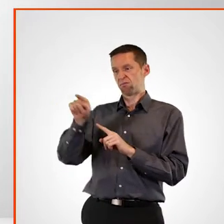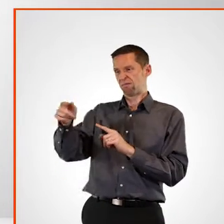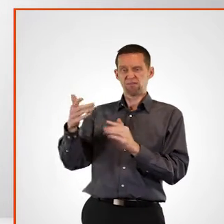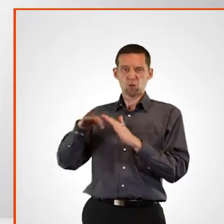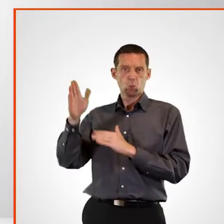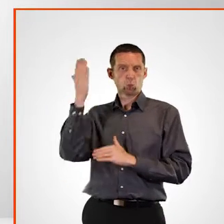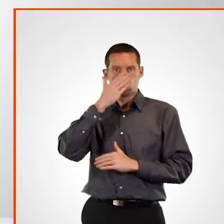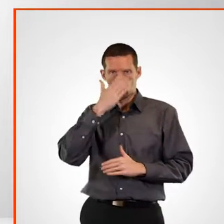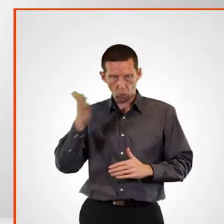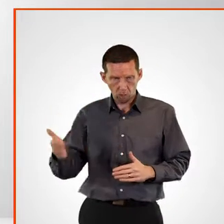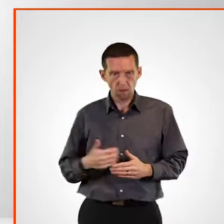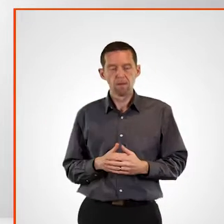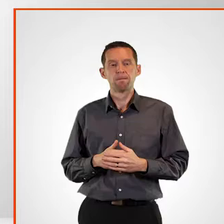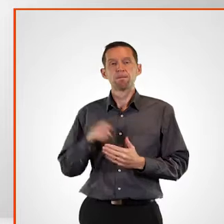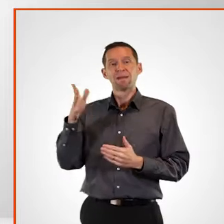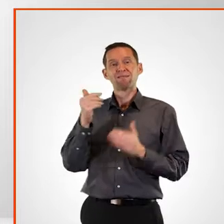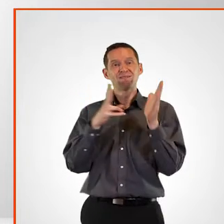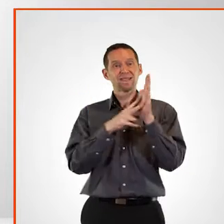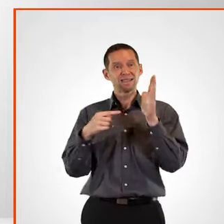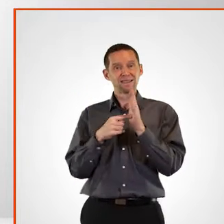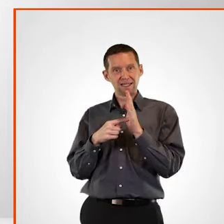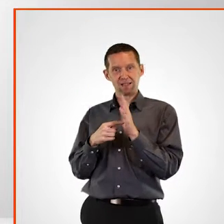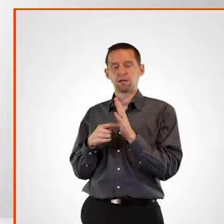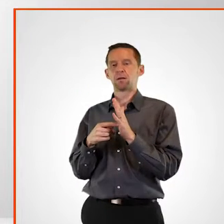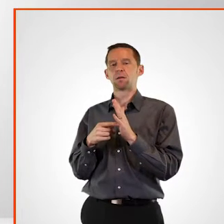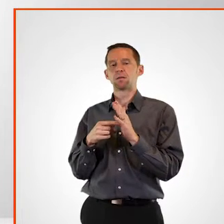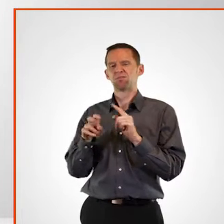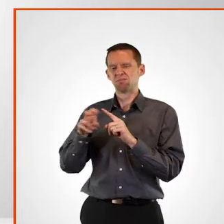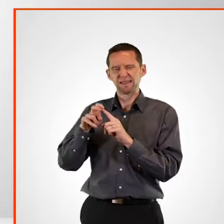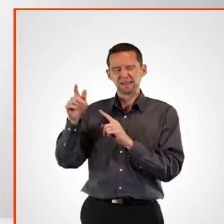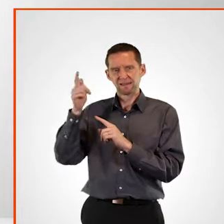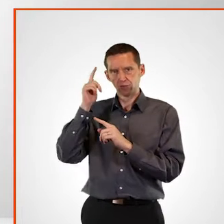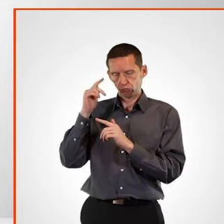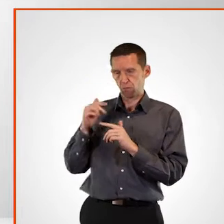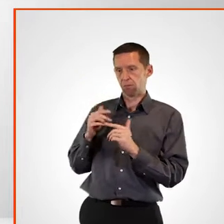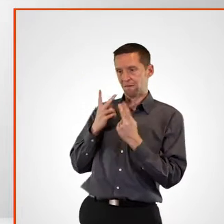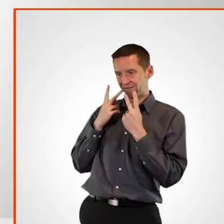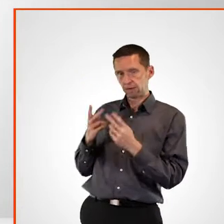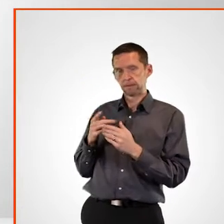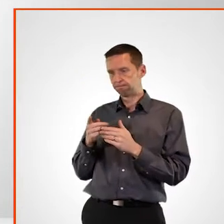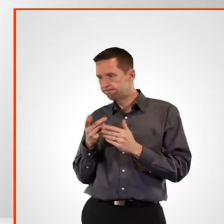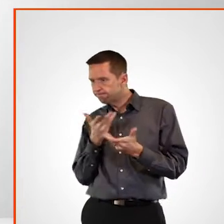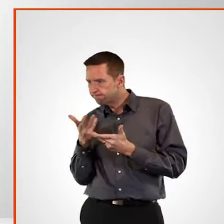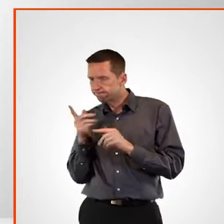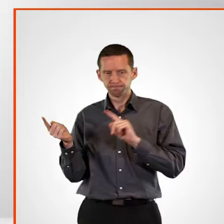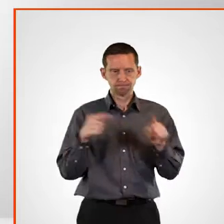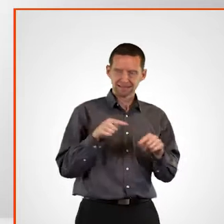..team visiting teacher, or we call them itinerant teachers, would refer the child back in for a cochlear implant assessment